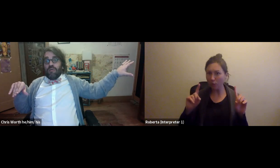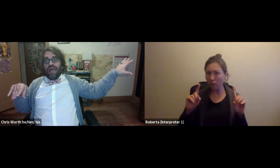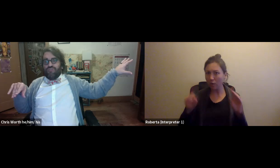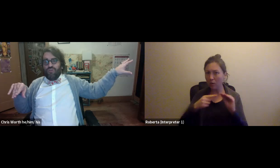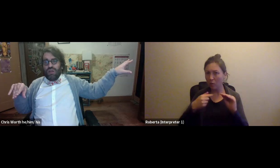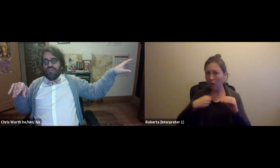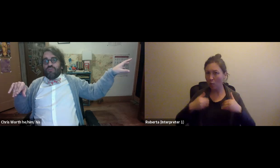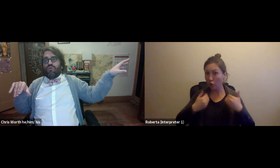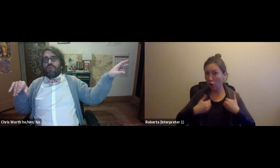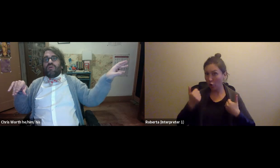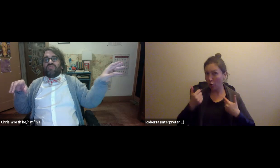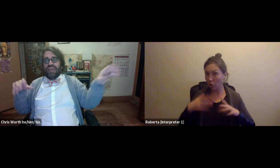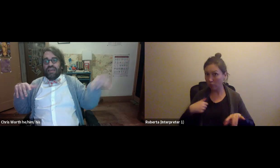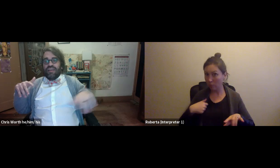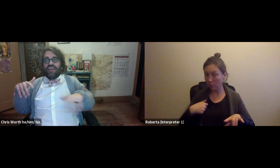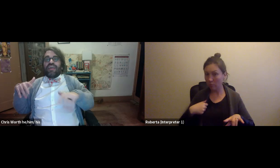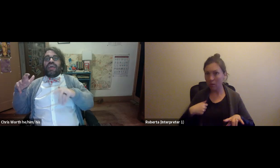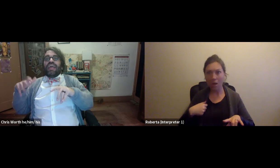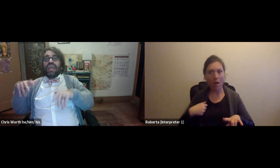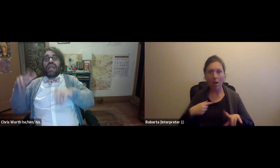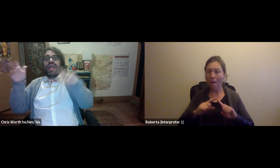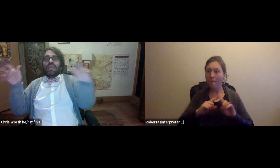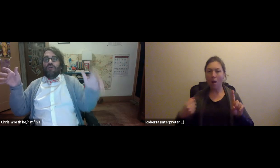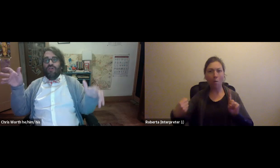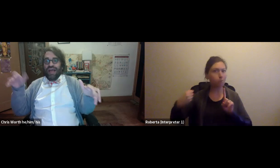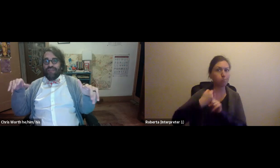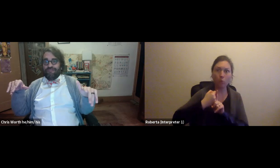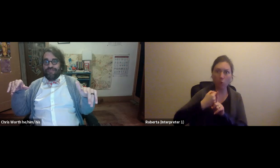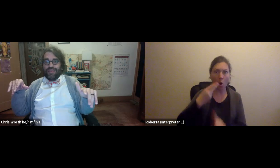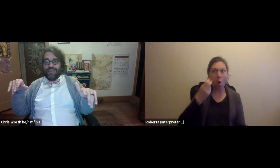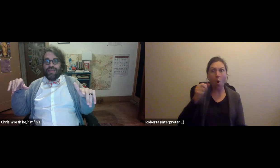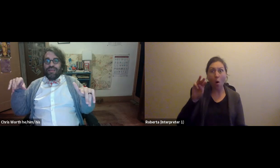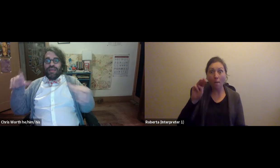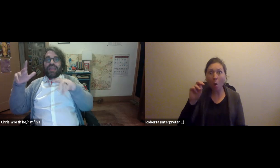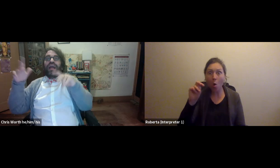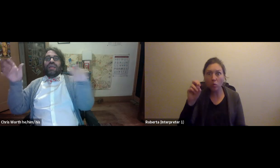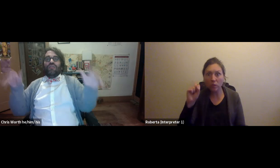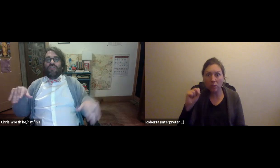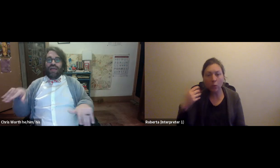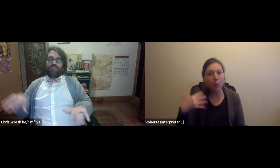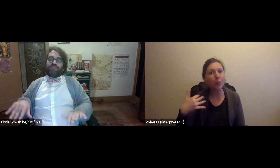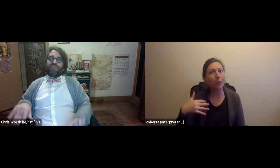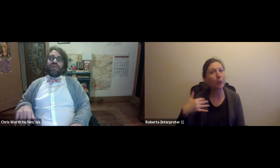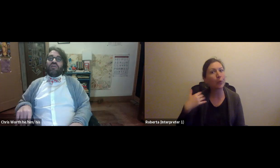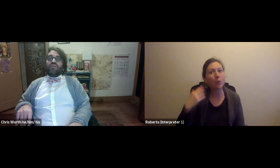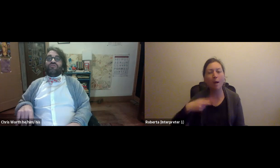as soon as those hormones hit, it heightened all that. It heightened all that. So